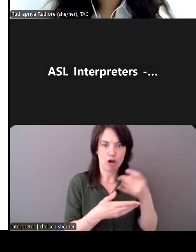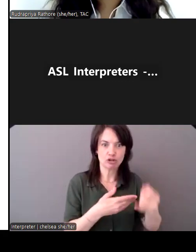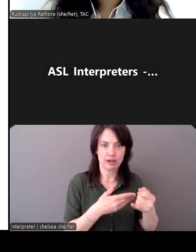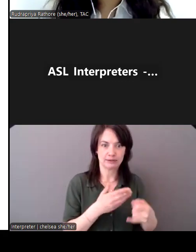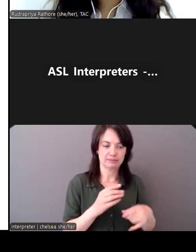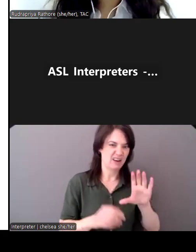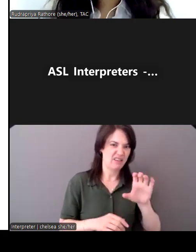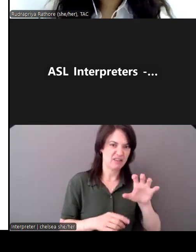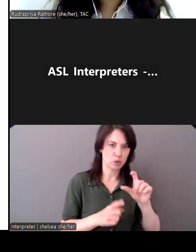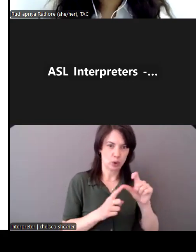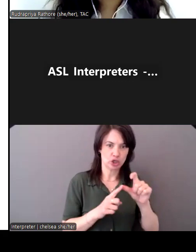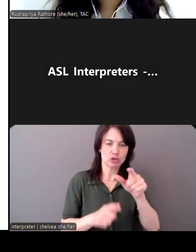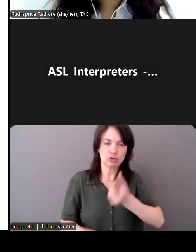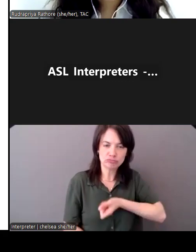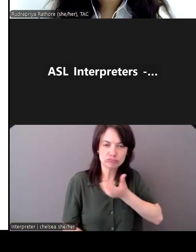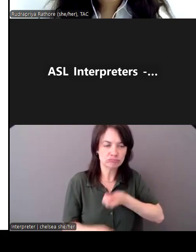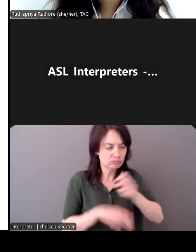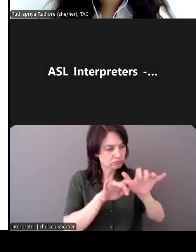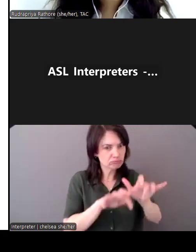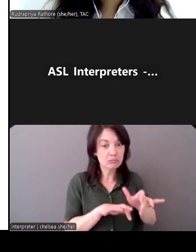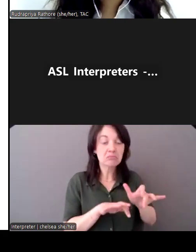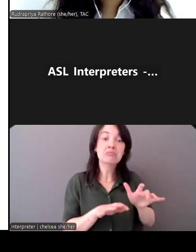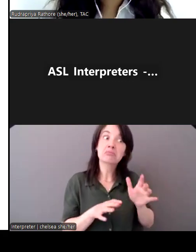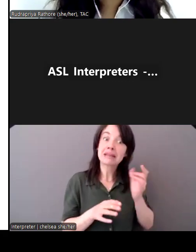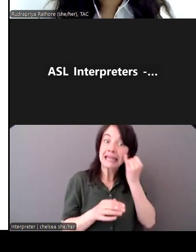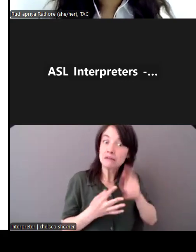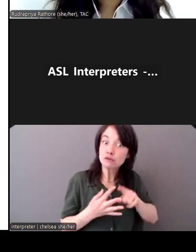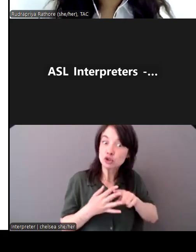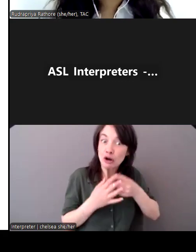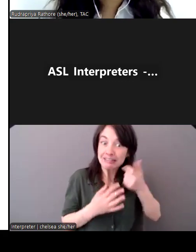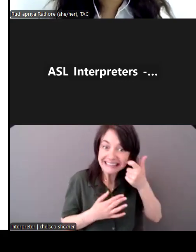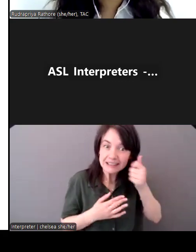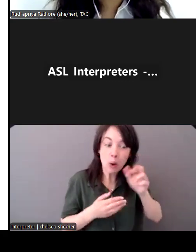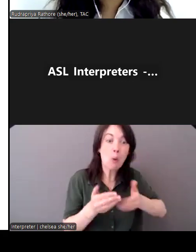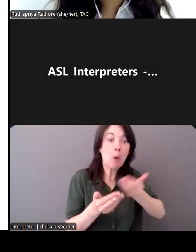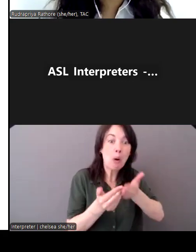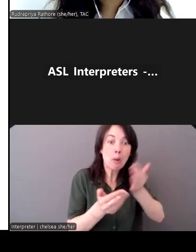explain how far along you are in the writing process and give the assessors